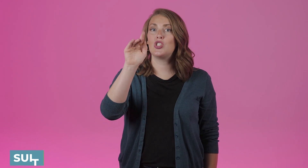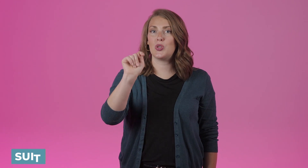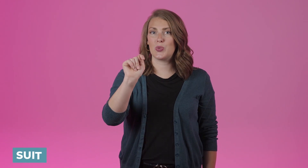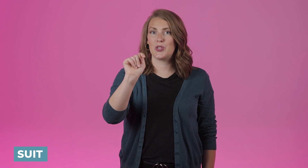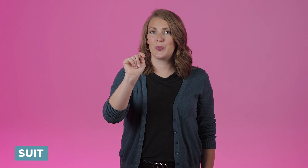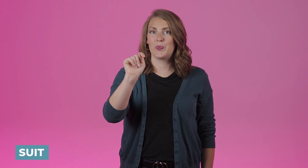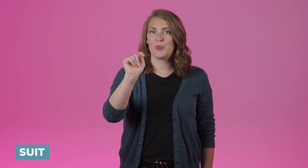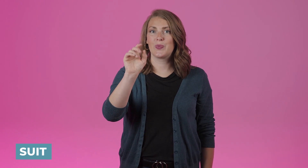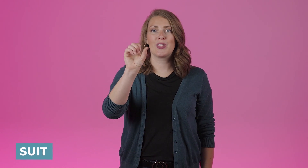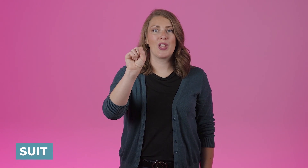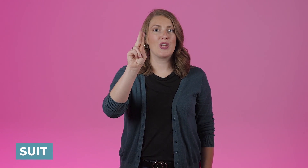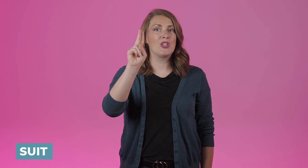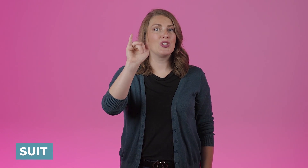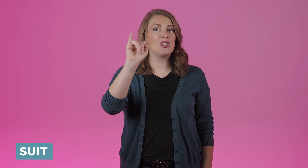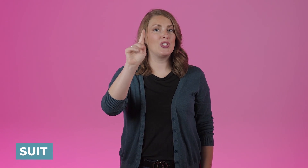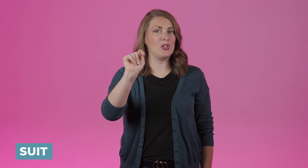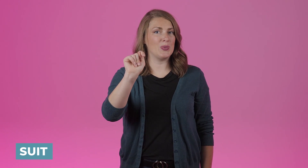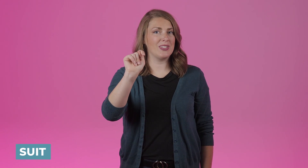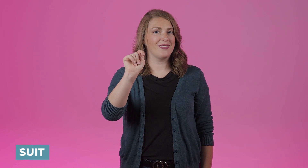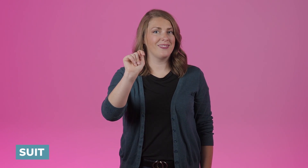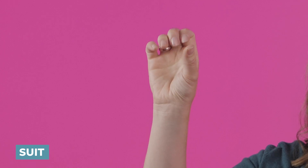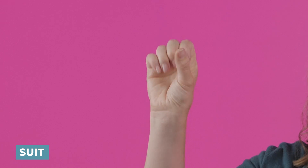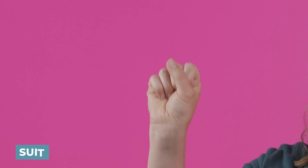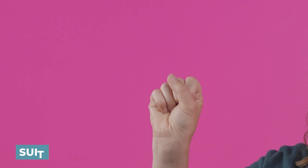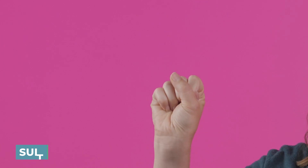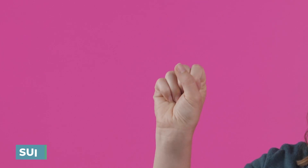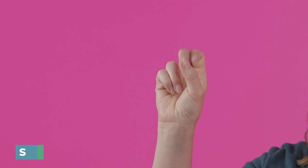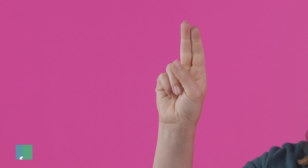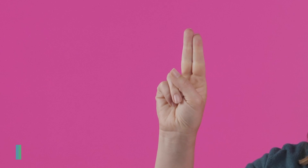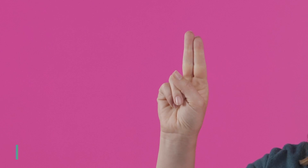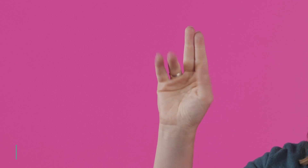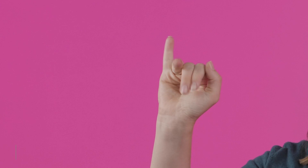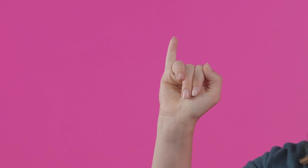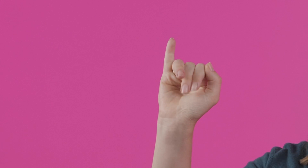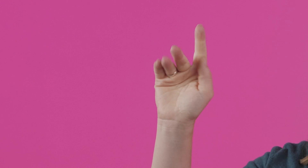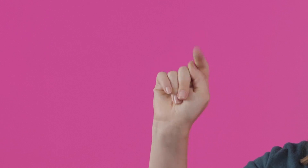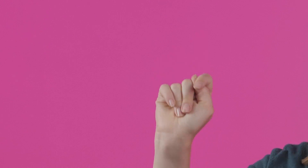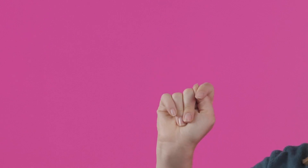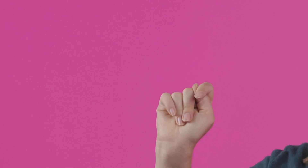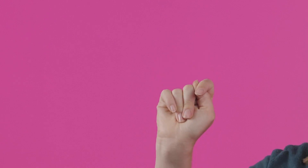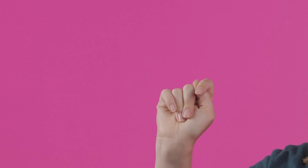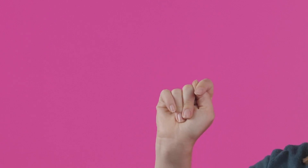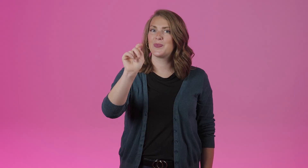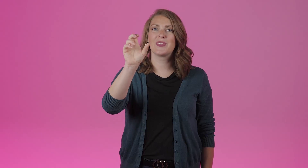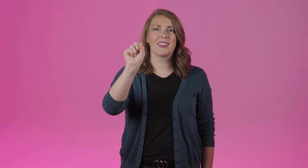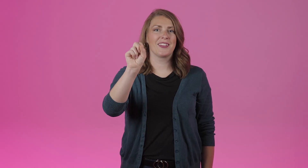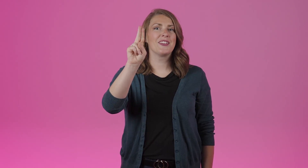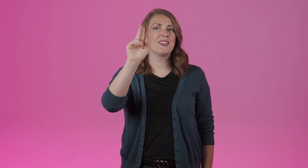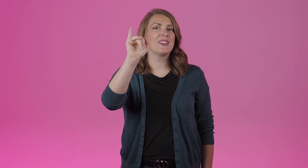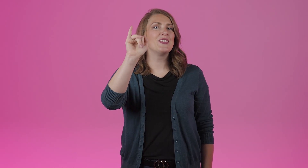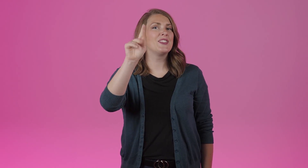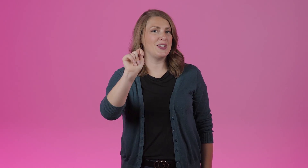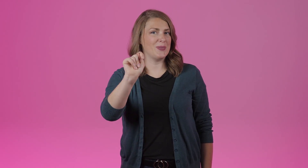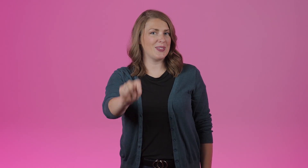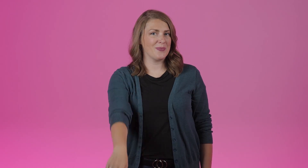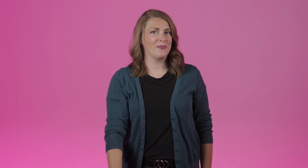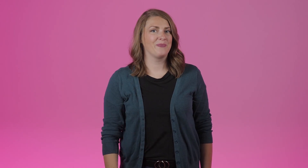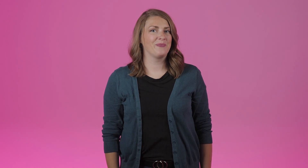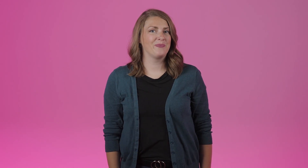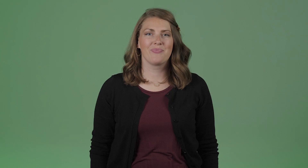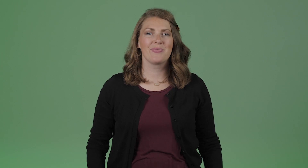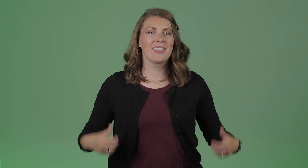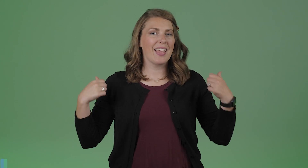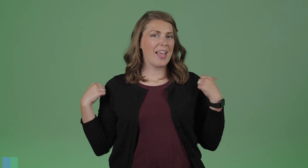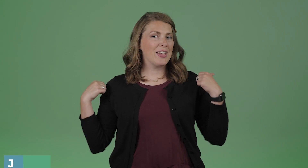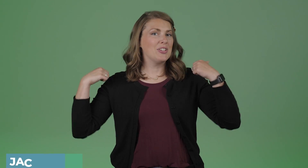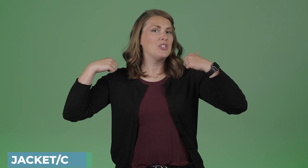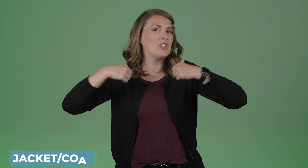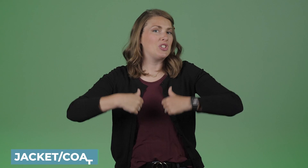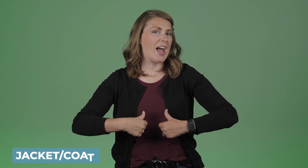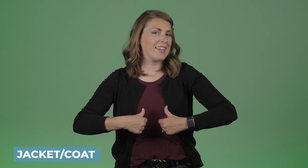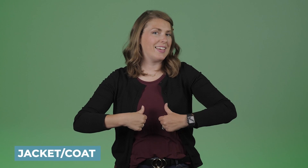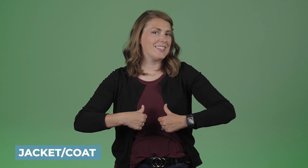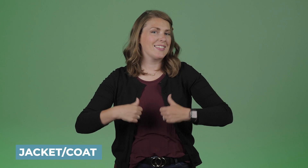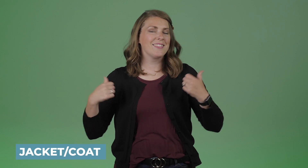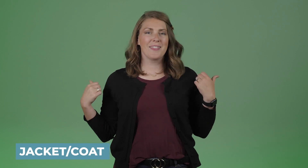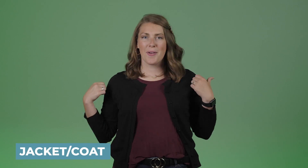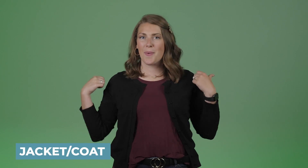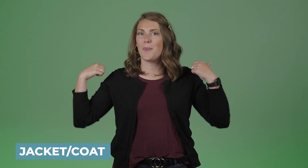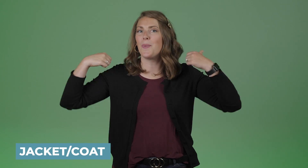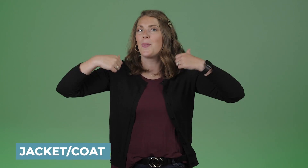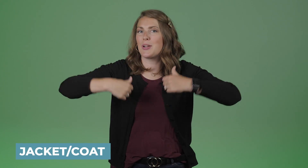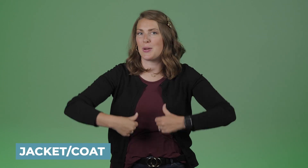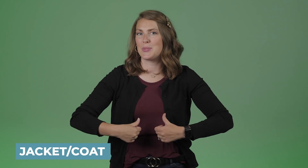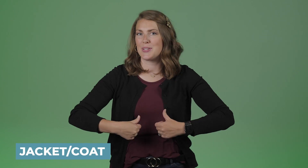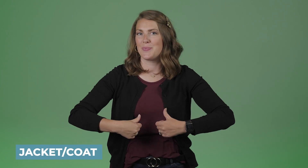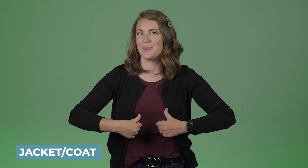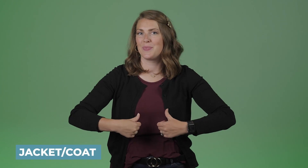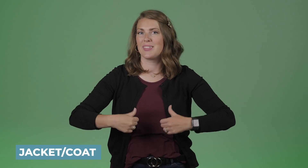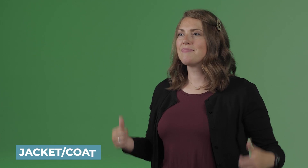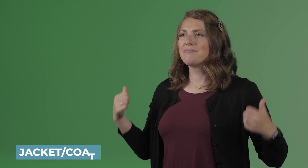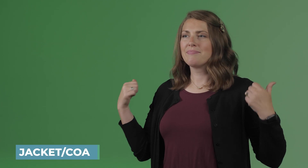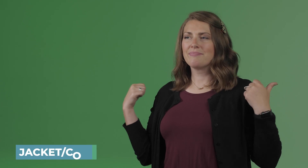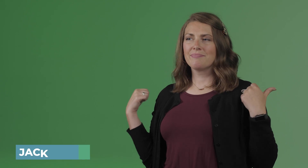'Suit, suit,' you fingerspell S-U-I-T 'suit.' 'Jacket or coat,' it's just